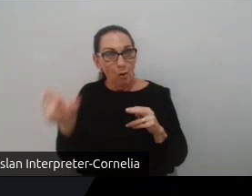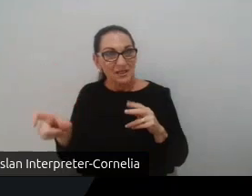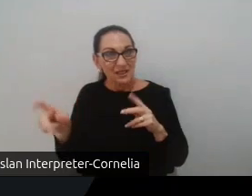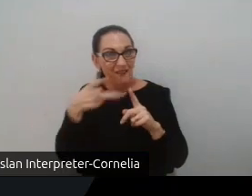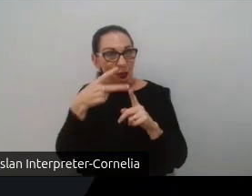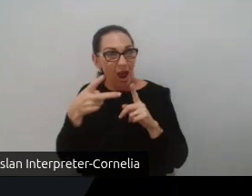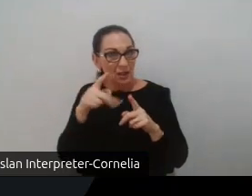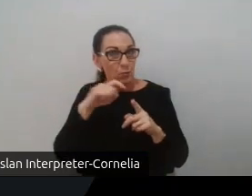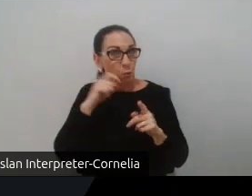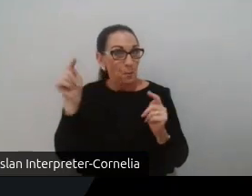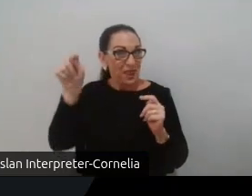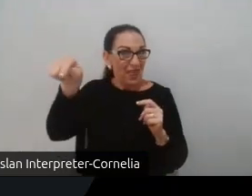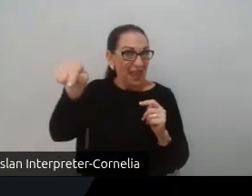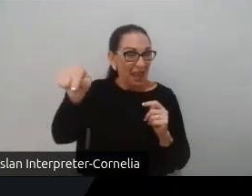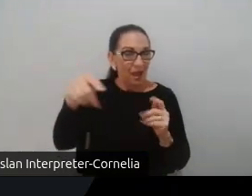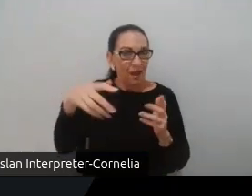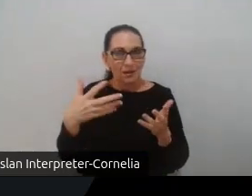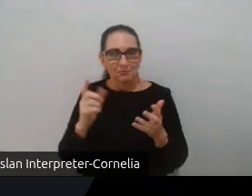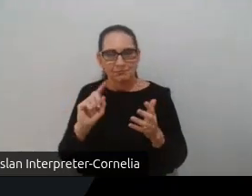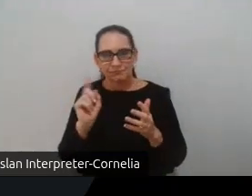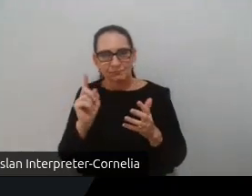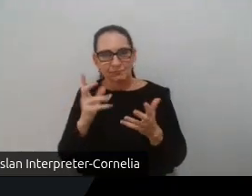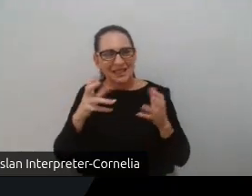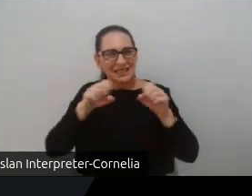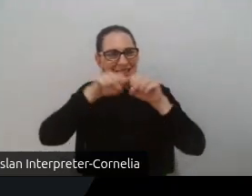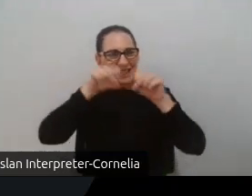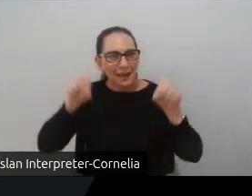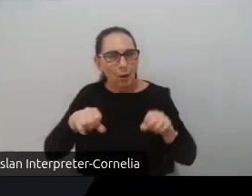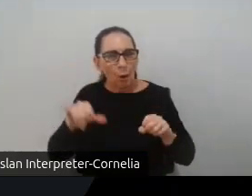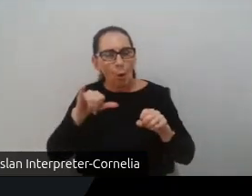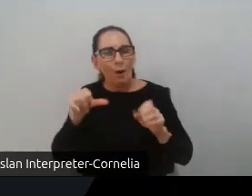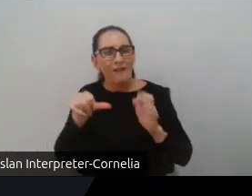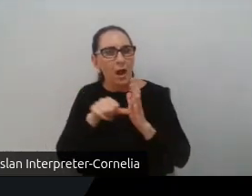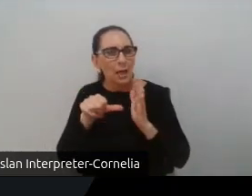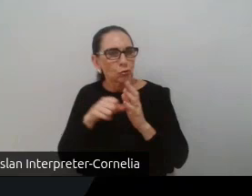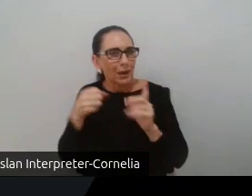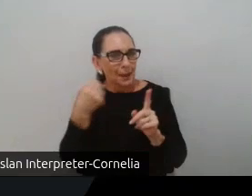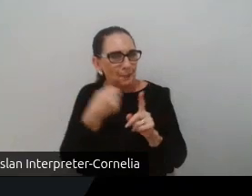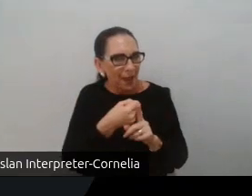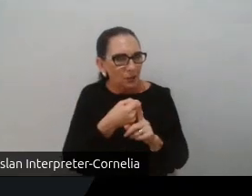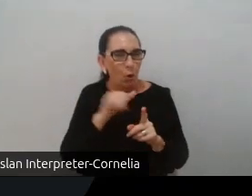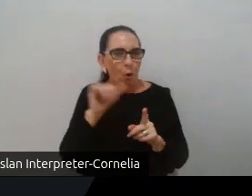What are the systemic or financial impact or what would happen towards children and their safety?